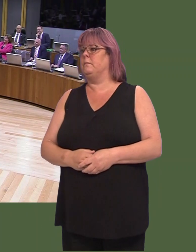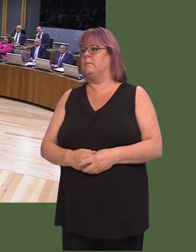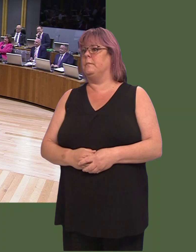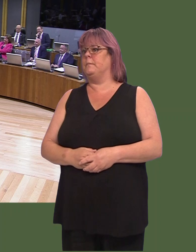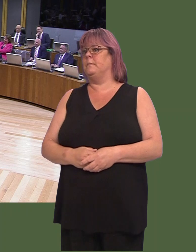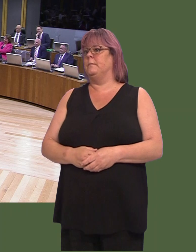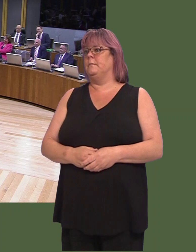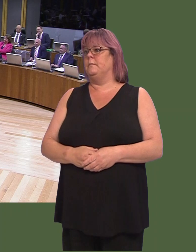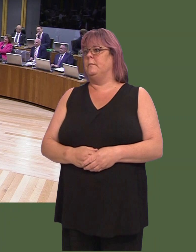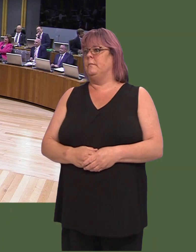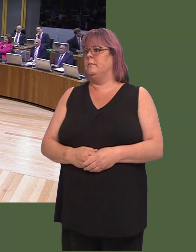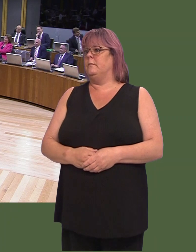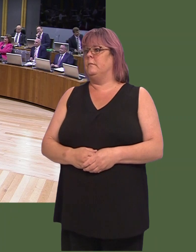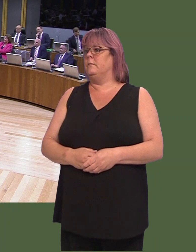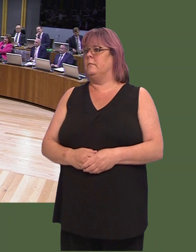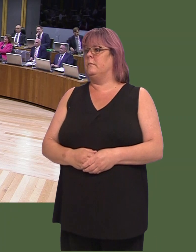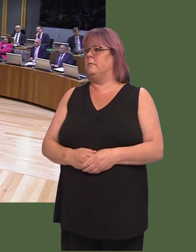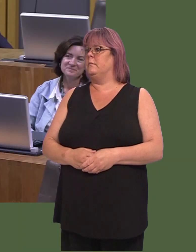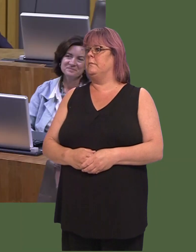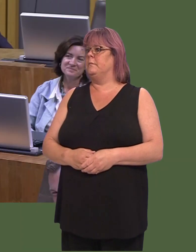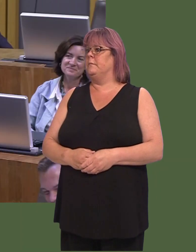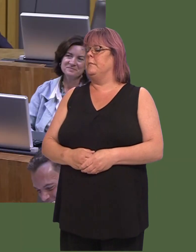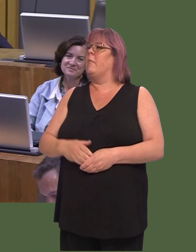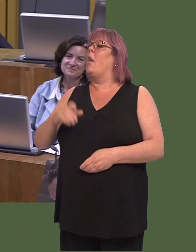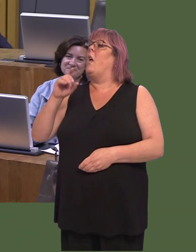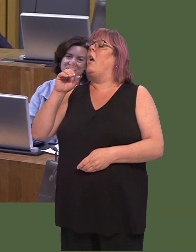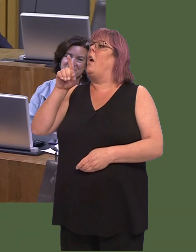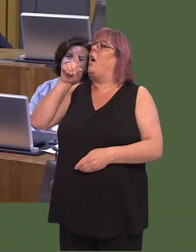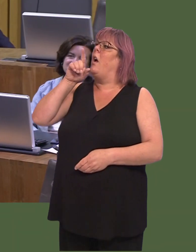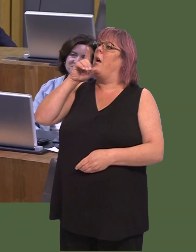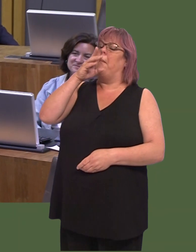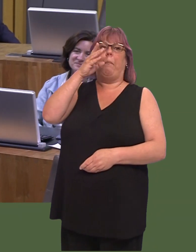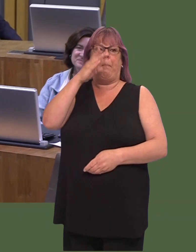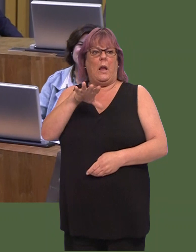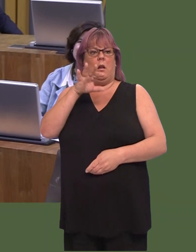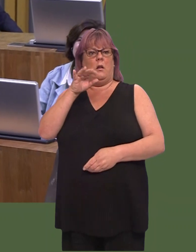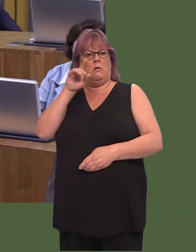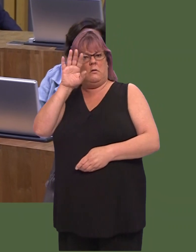But let me say this to him: again, he wants to avoid the austerity that his own party